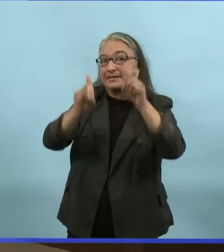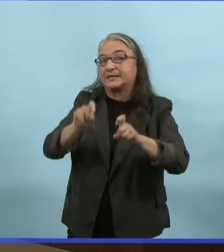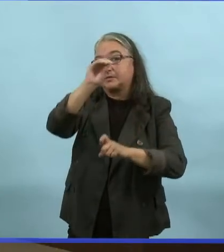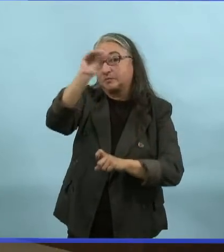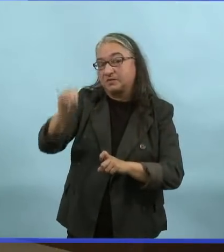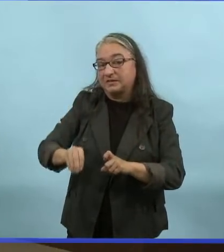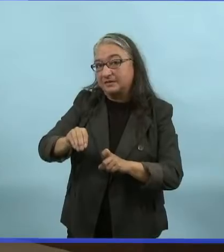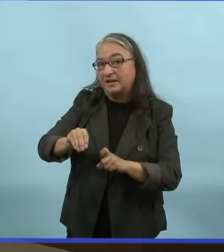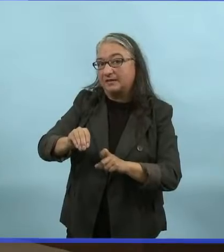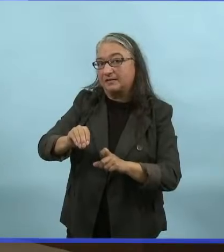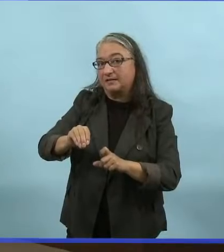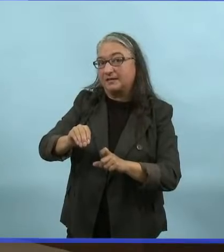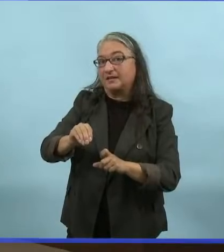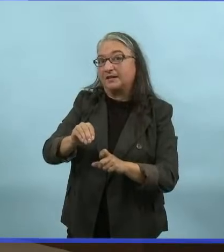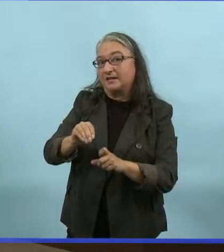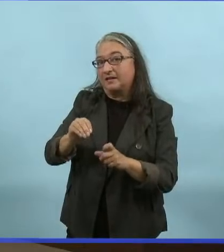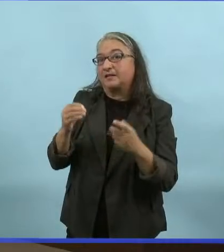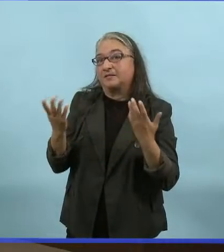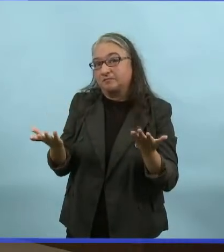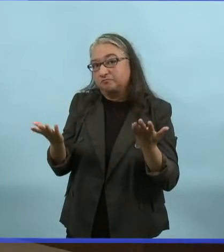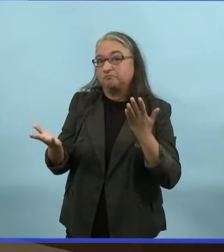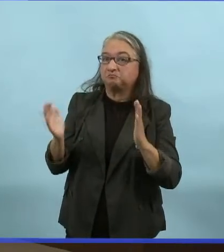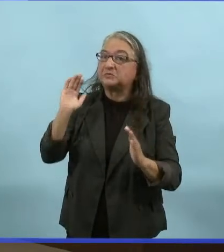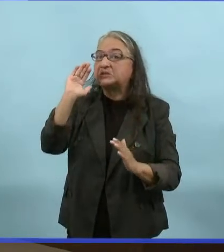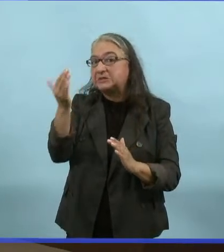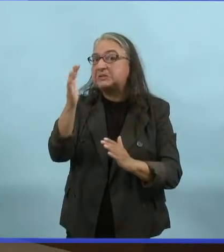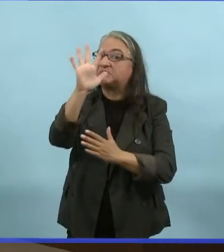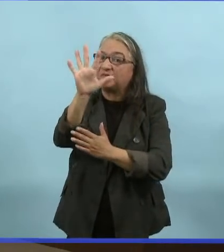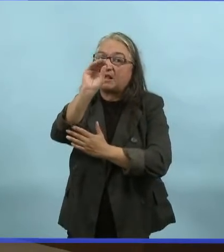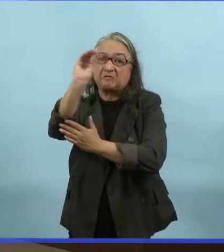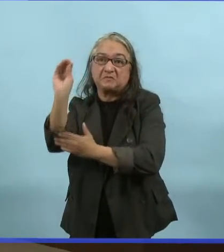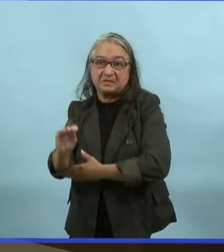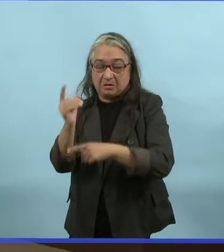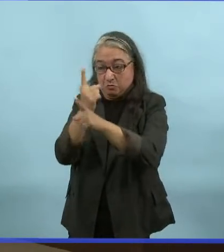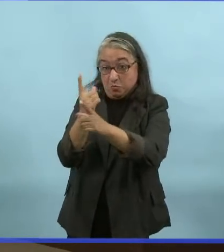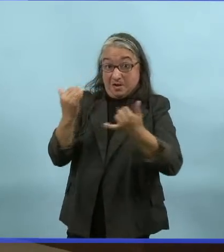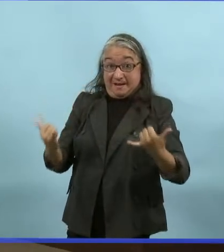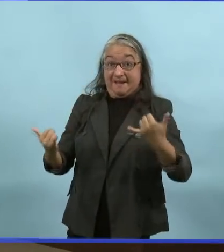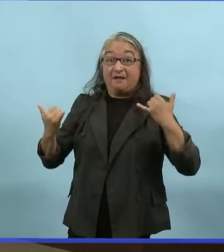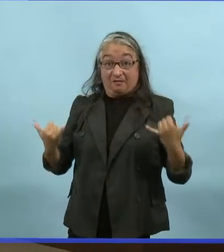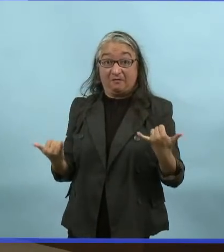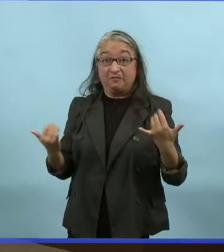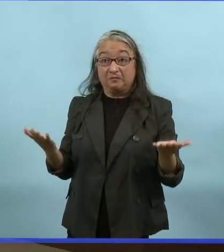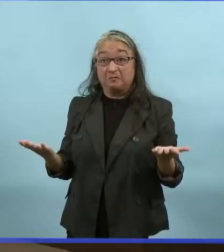and a test positivity rate at about five percent favorable to take the next step in the province's